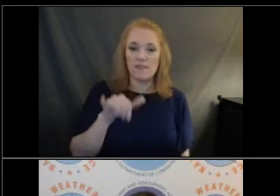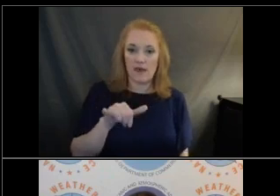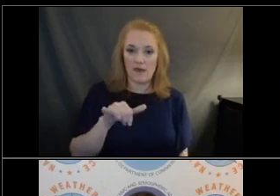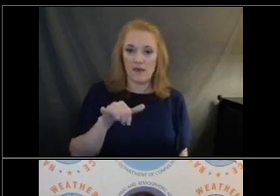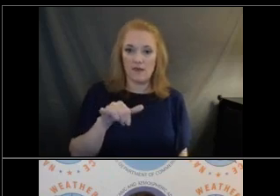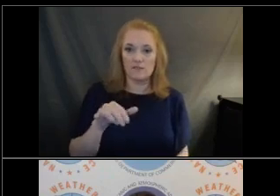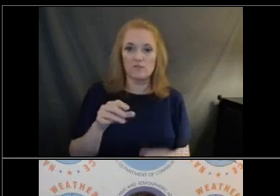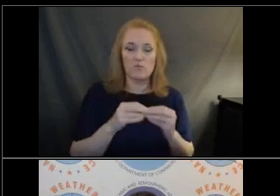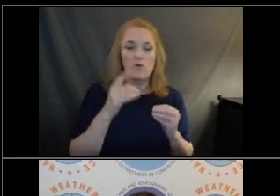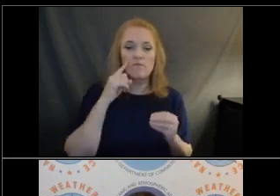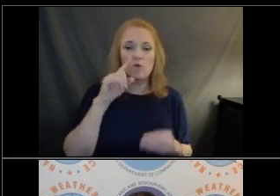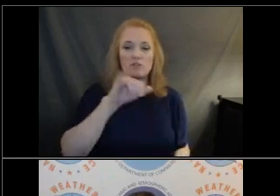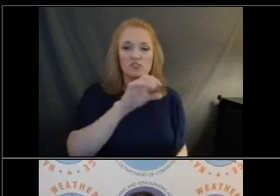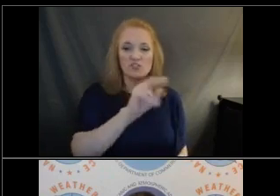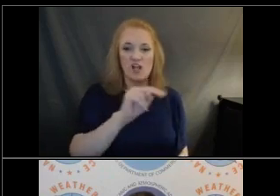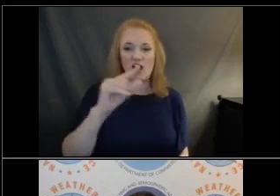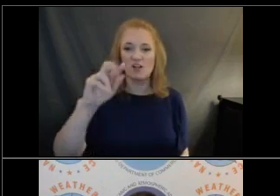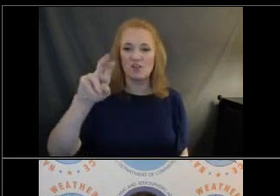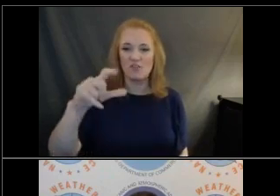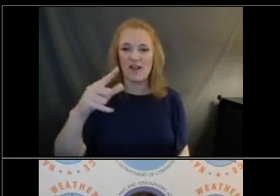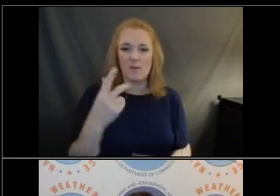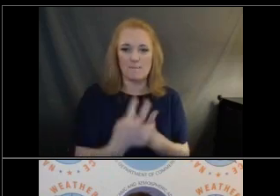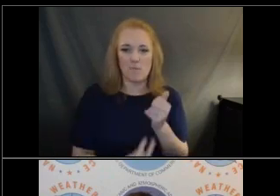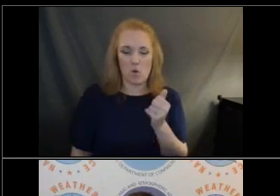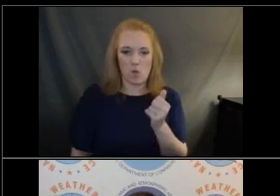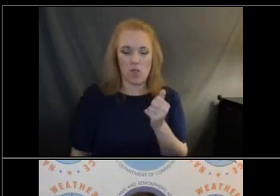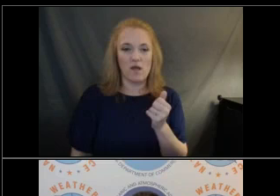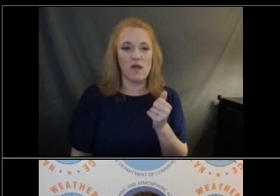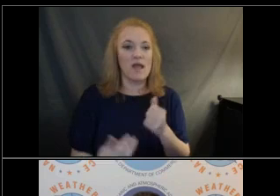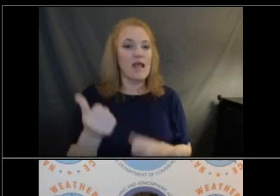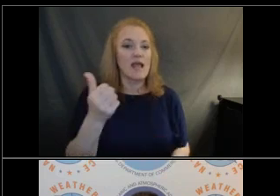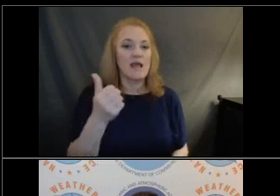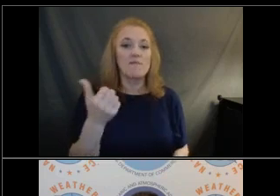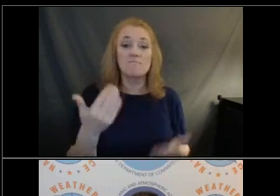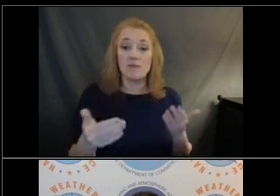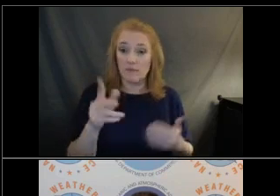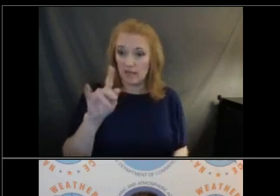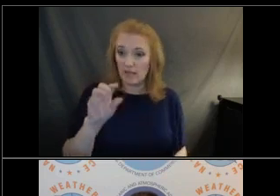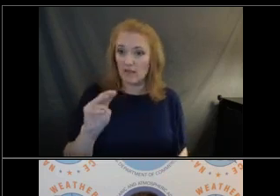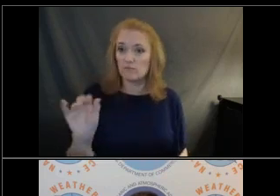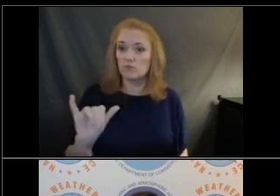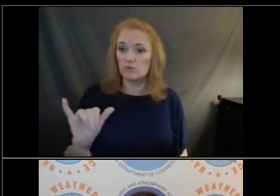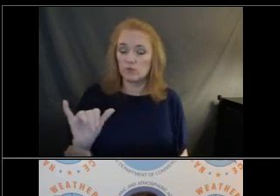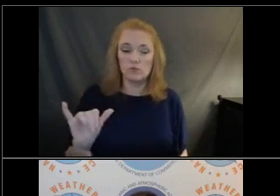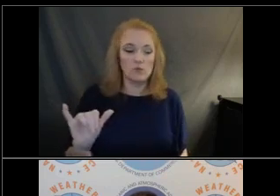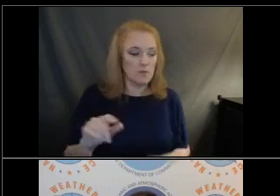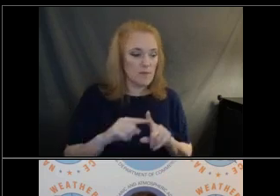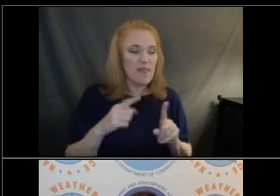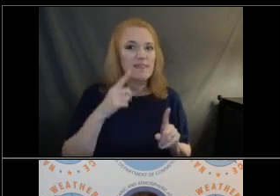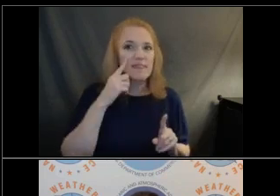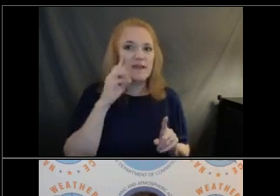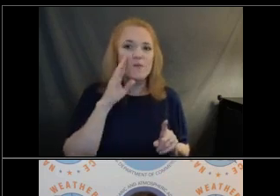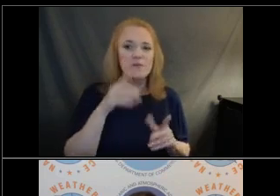Jon and Greg both and even Kim actually, but I think I'll start off with Jon and Greg,